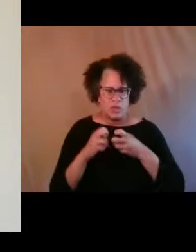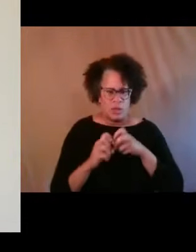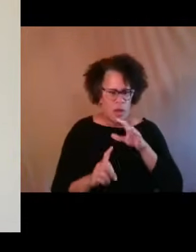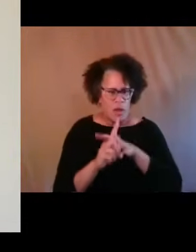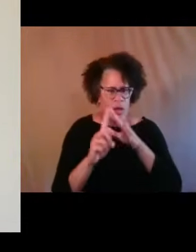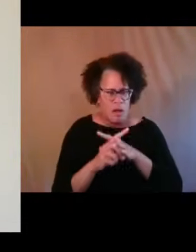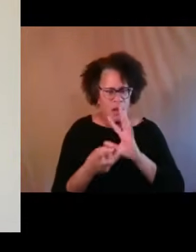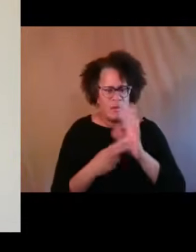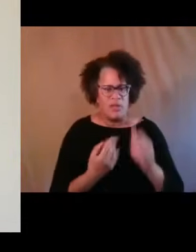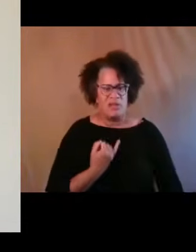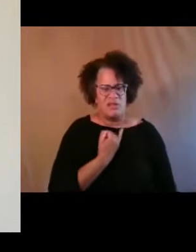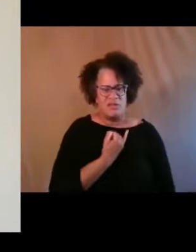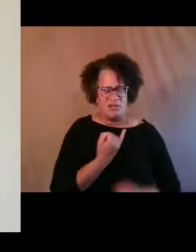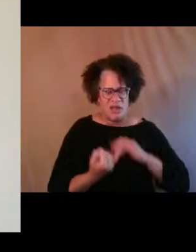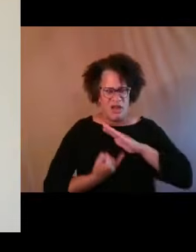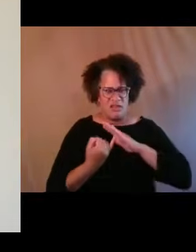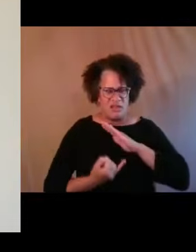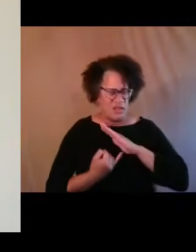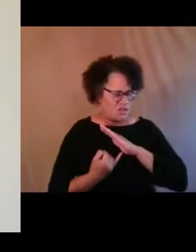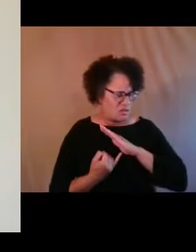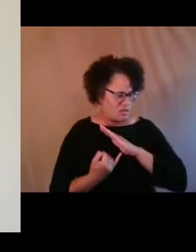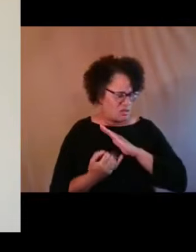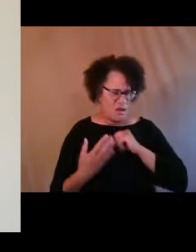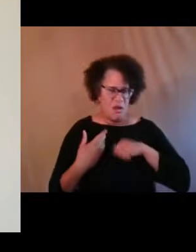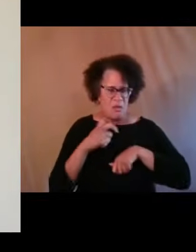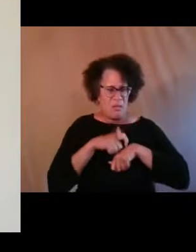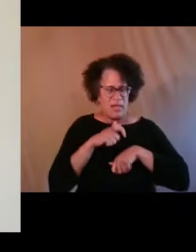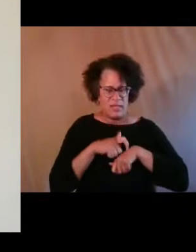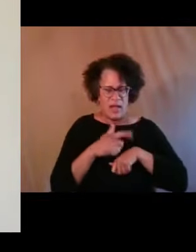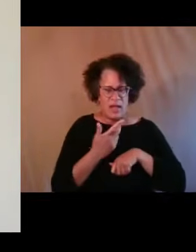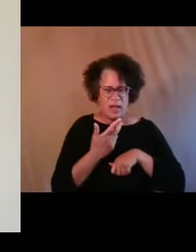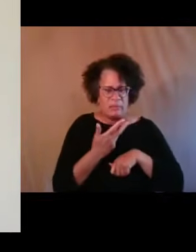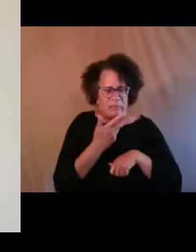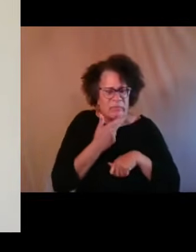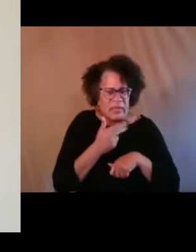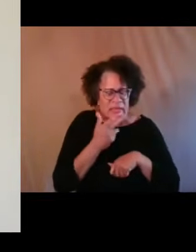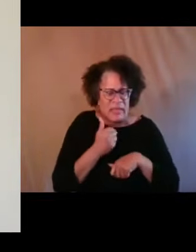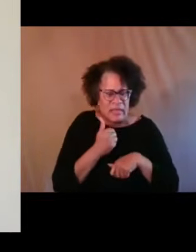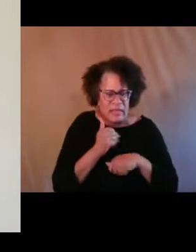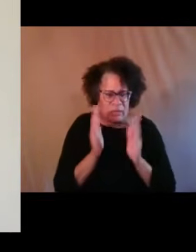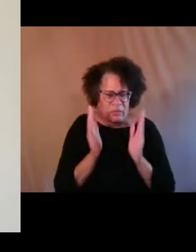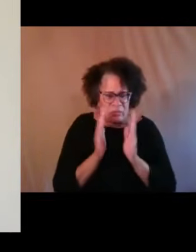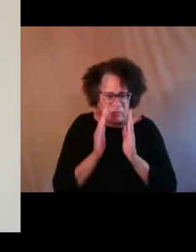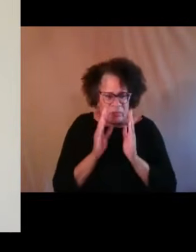And so I spent so much of my time in my tiny microscopic Brooklyn apartment,